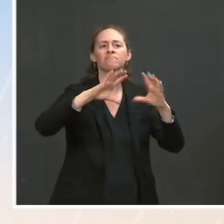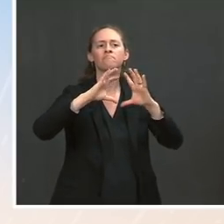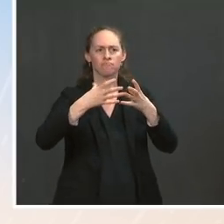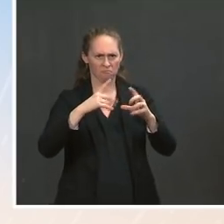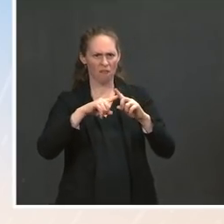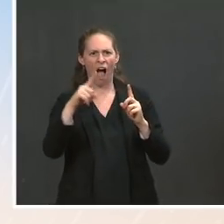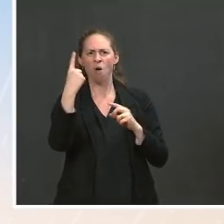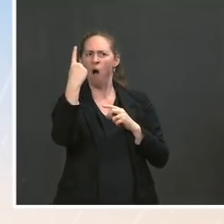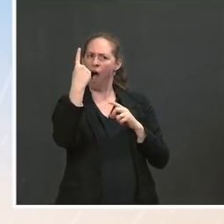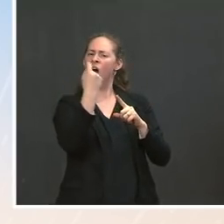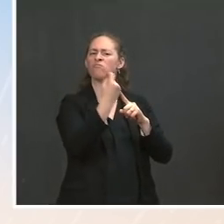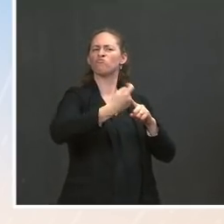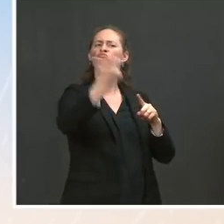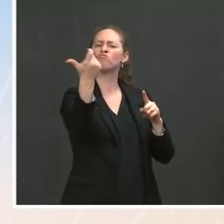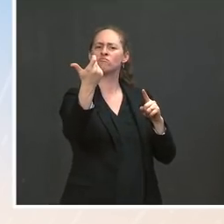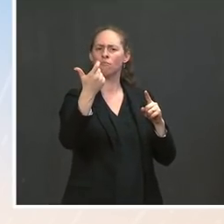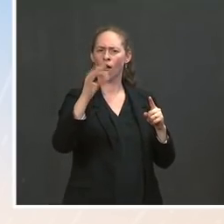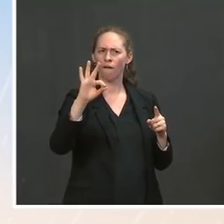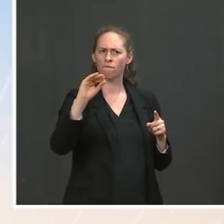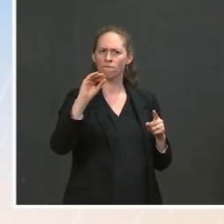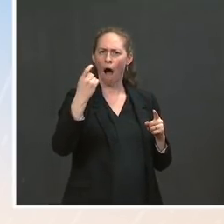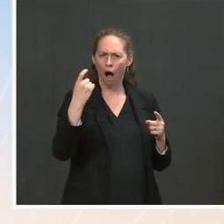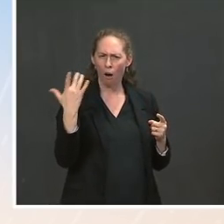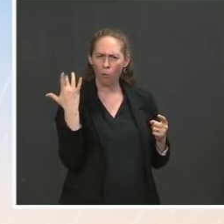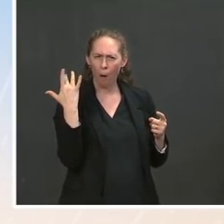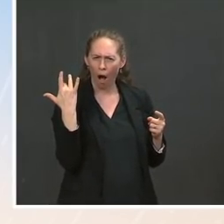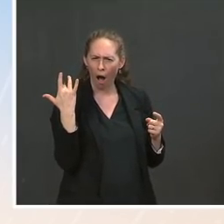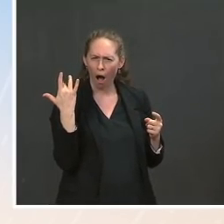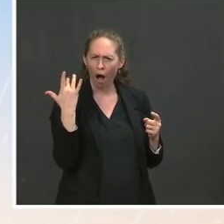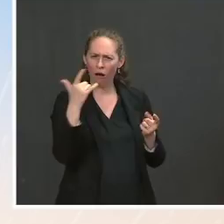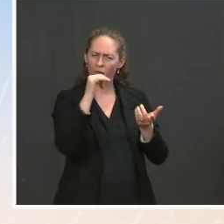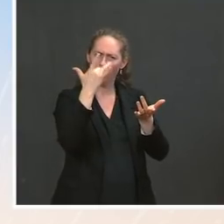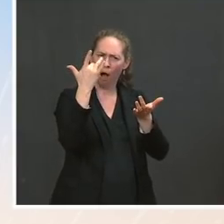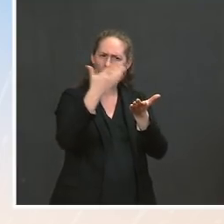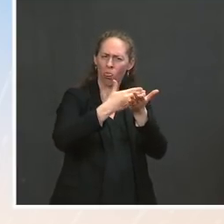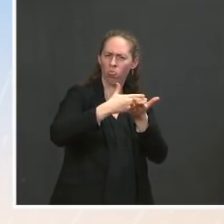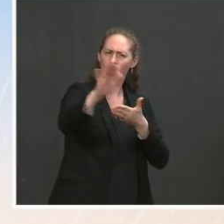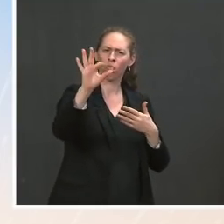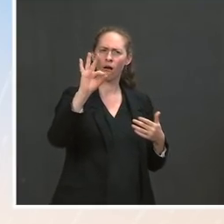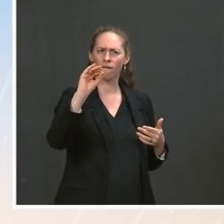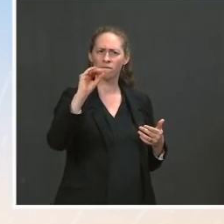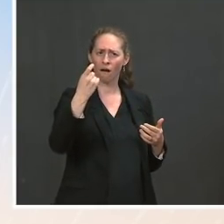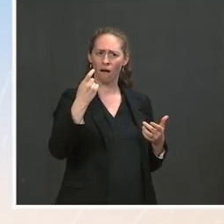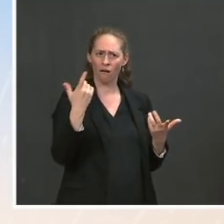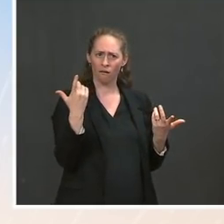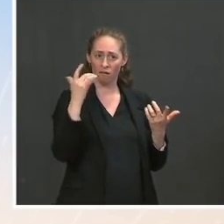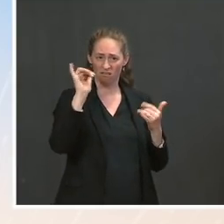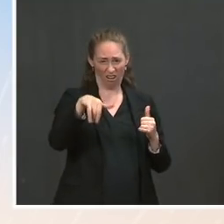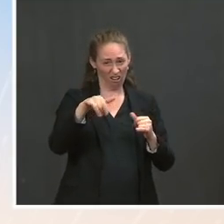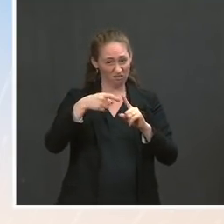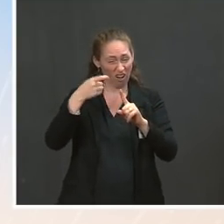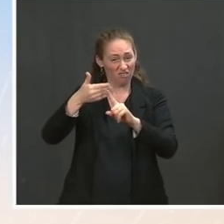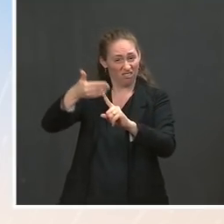And I am just curious if that is official administration policy. Ms. Psaki: We're here having a conversation, aren't we? The Press: Yes, but --